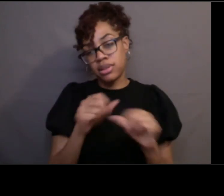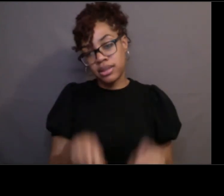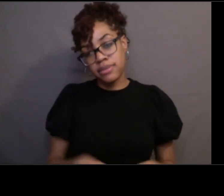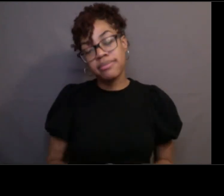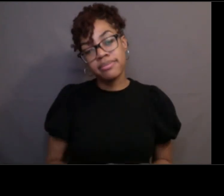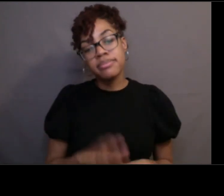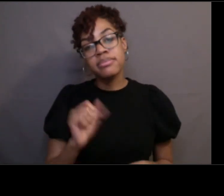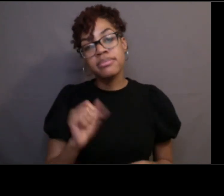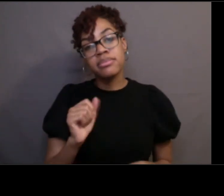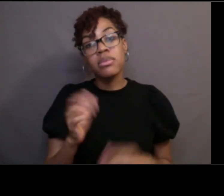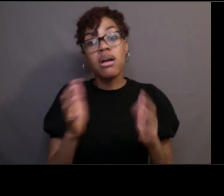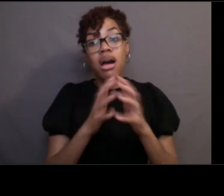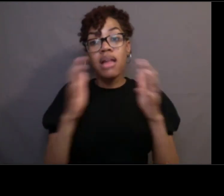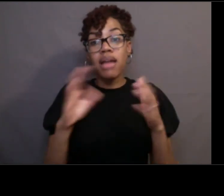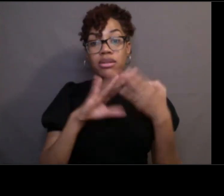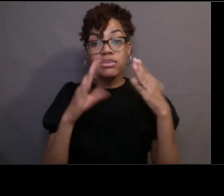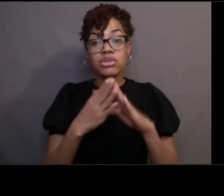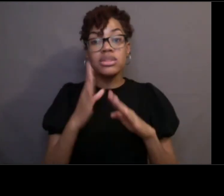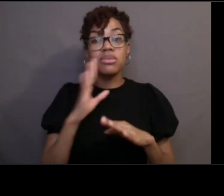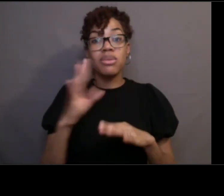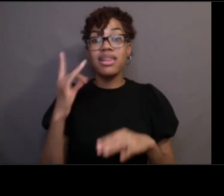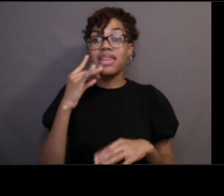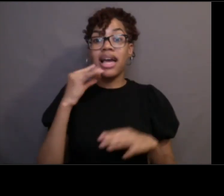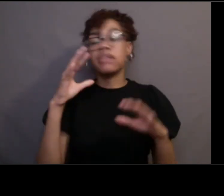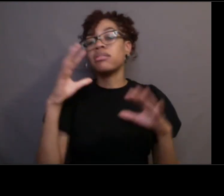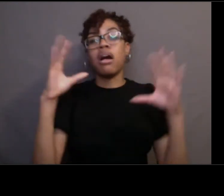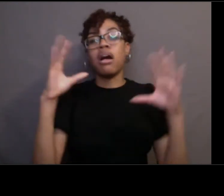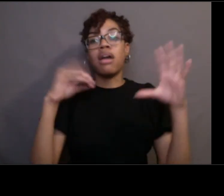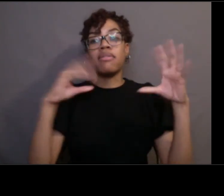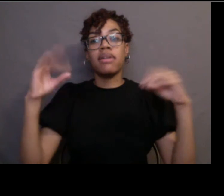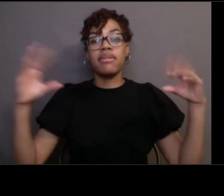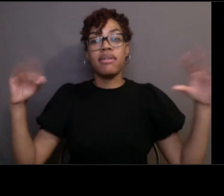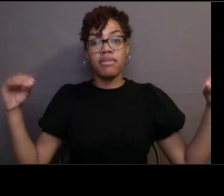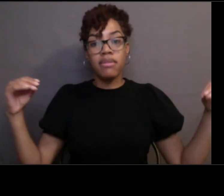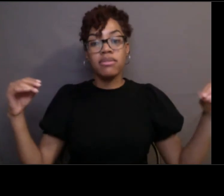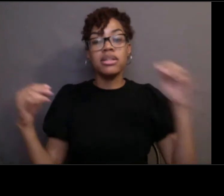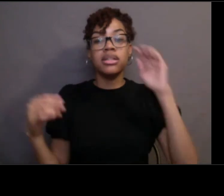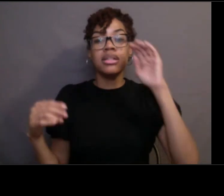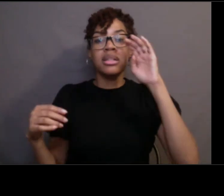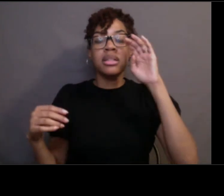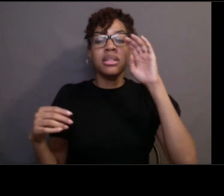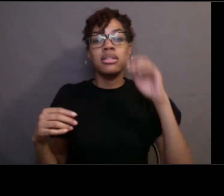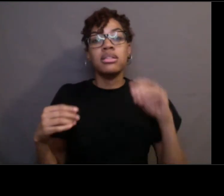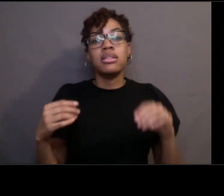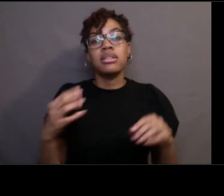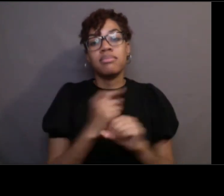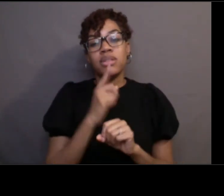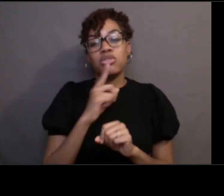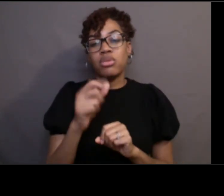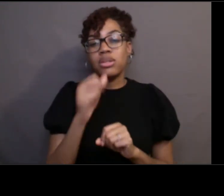actually turn off their lights at night. They put blockers on the lights so they only shine towards street and not towards the beaches.